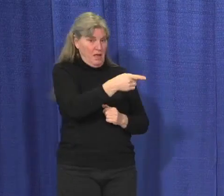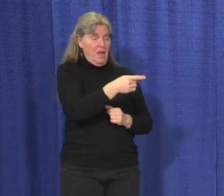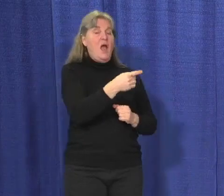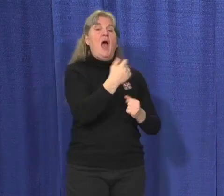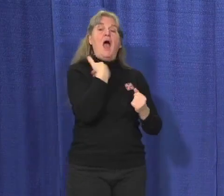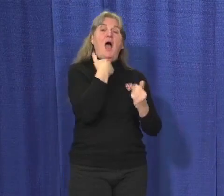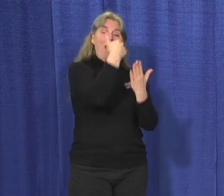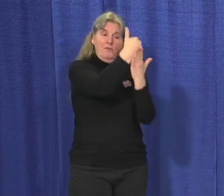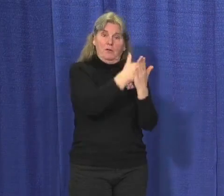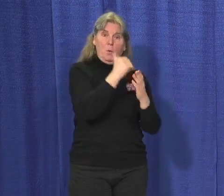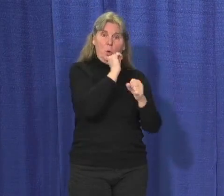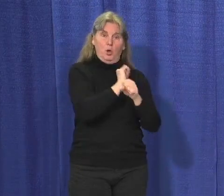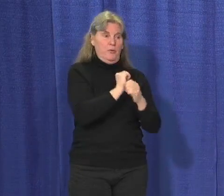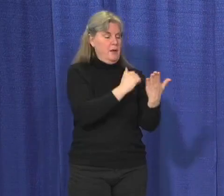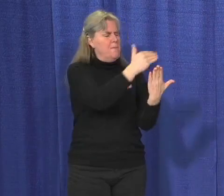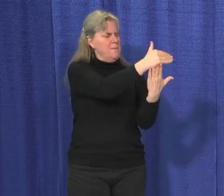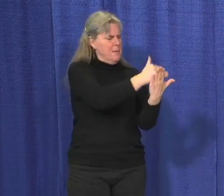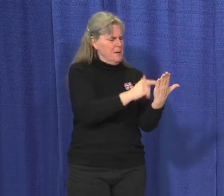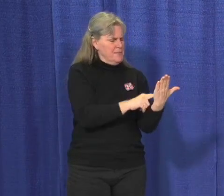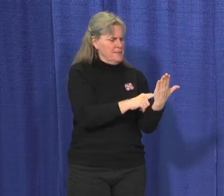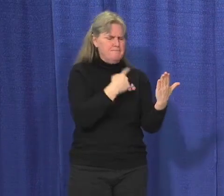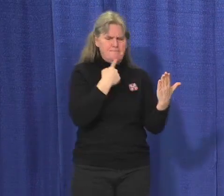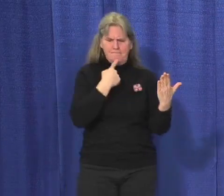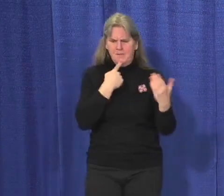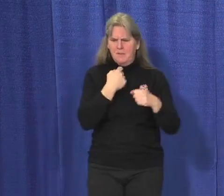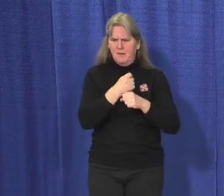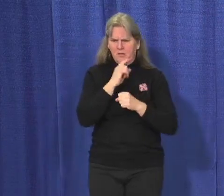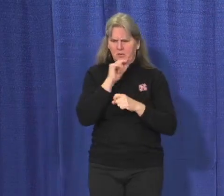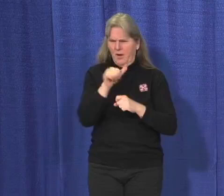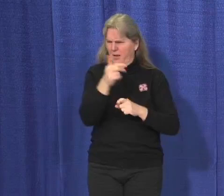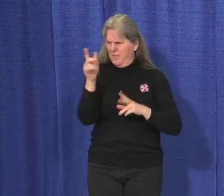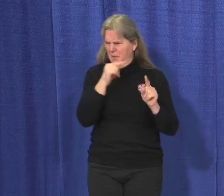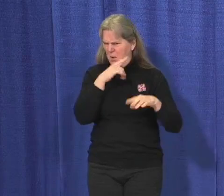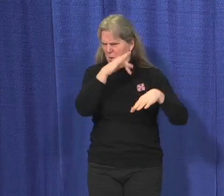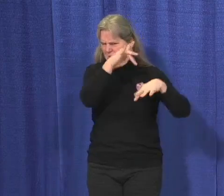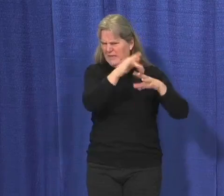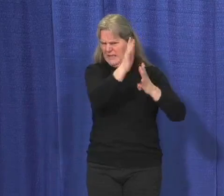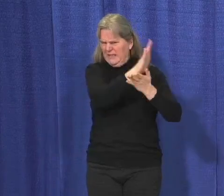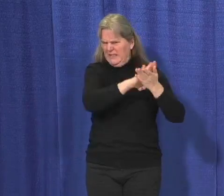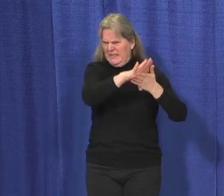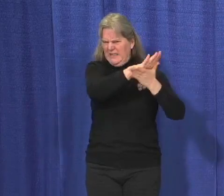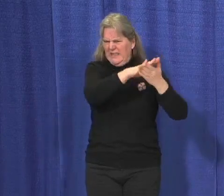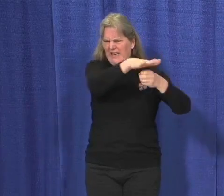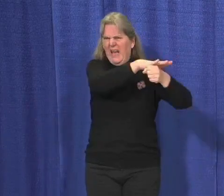list of workers who work at the mine we wanted to ensure anyone who might have been left off